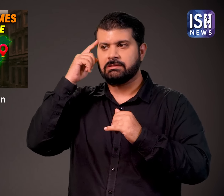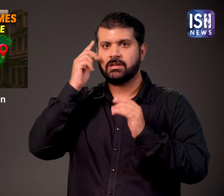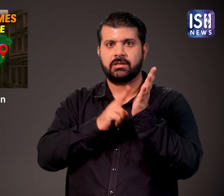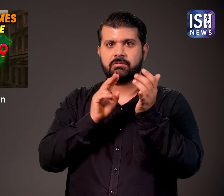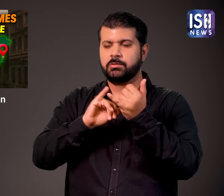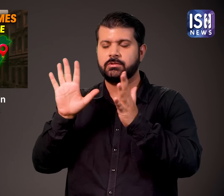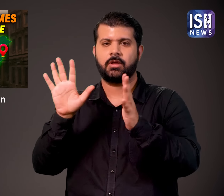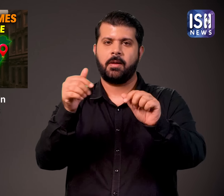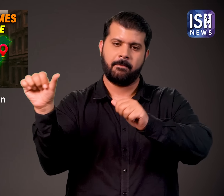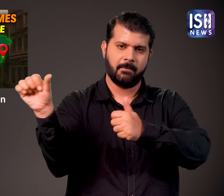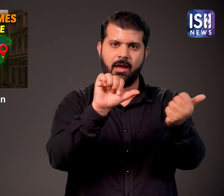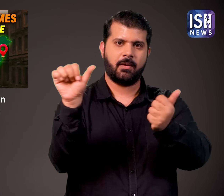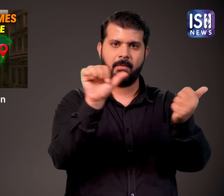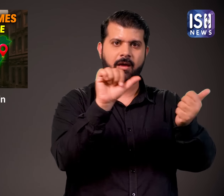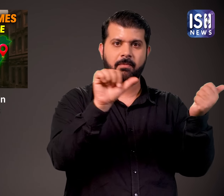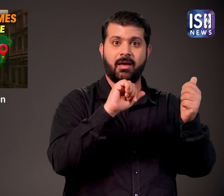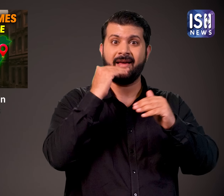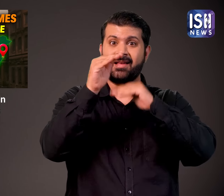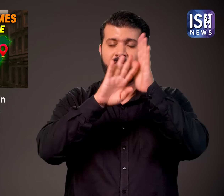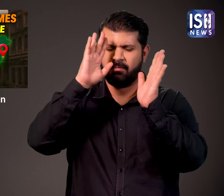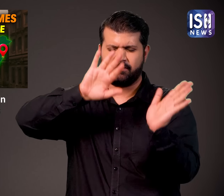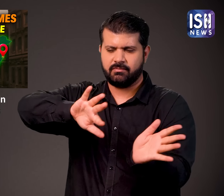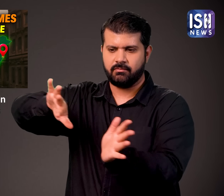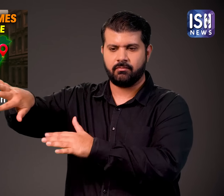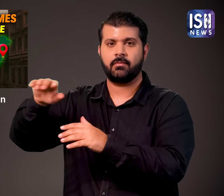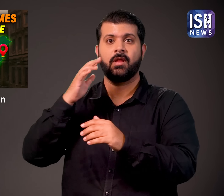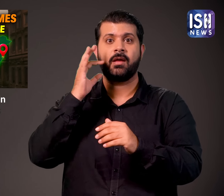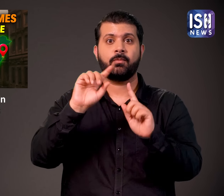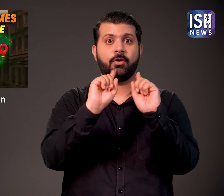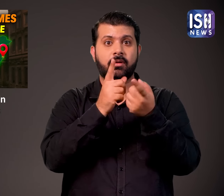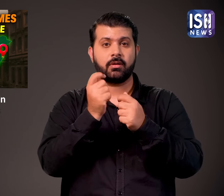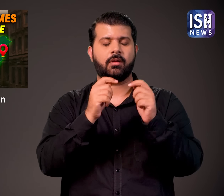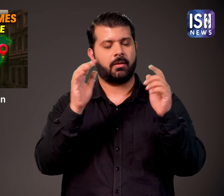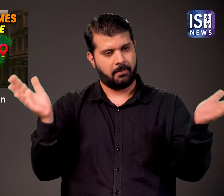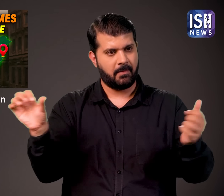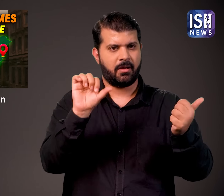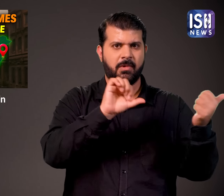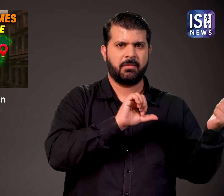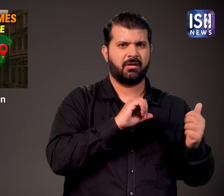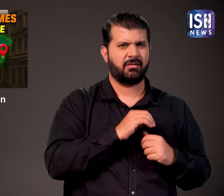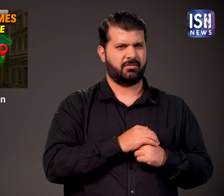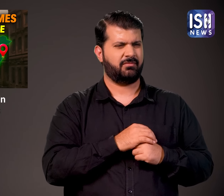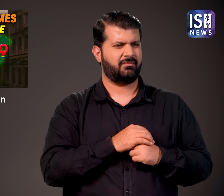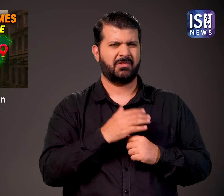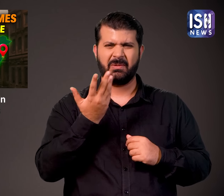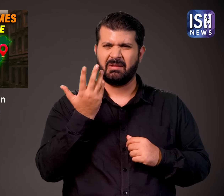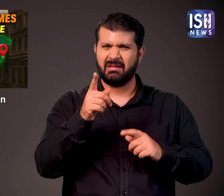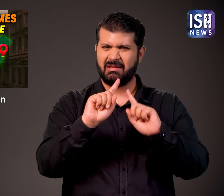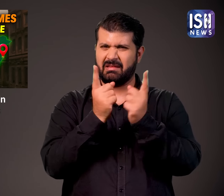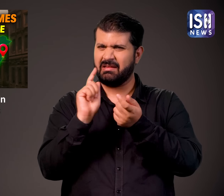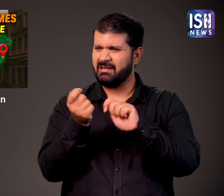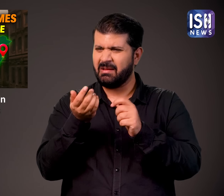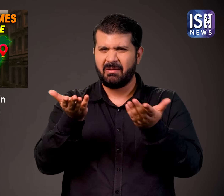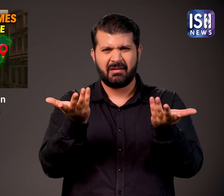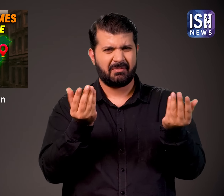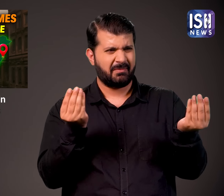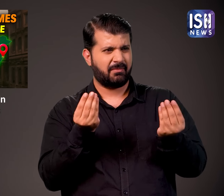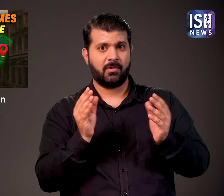Now, Sharif is working to restore it and preserve its history. But why the cricket grounds?